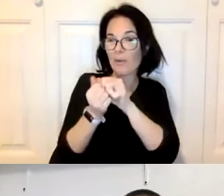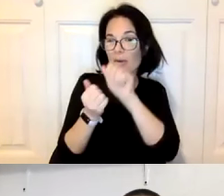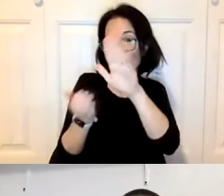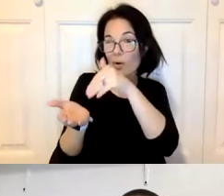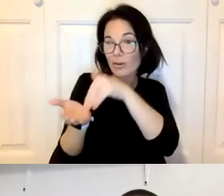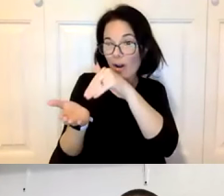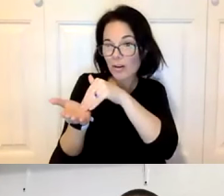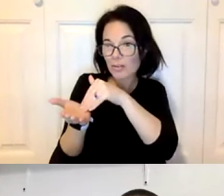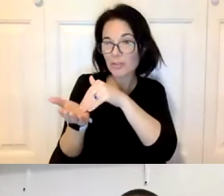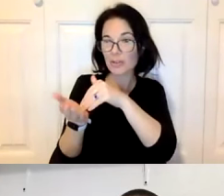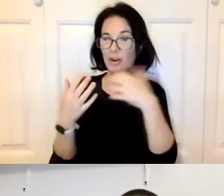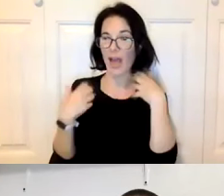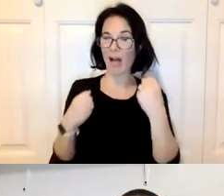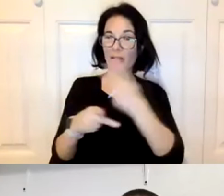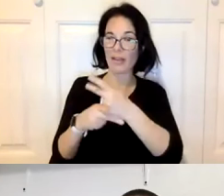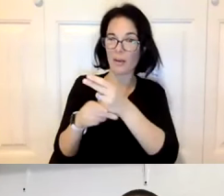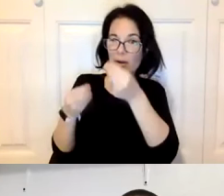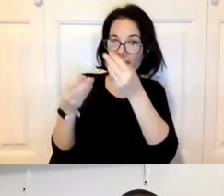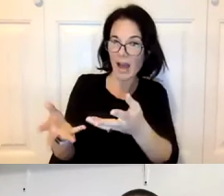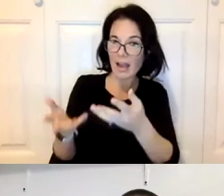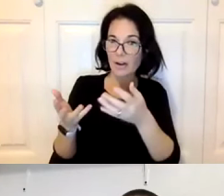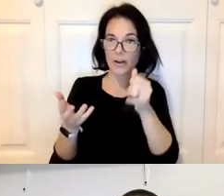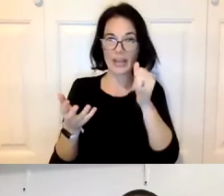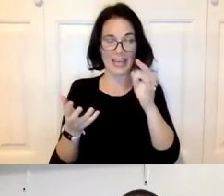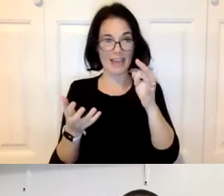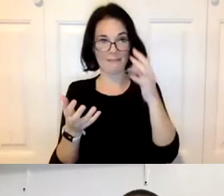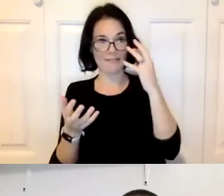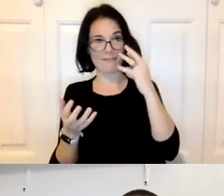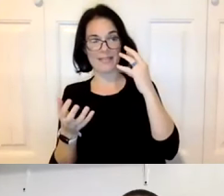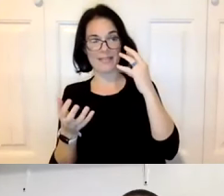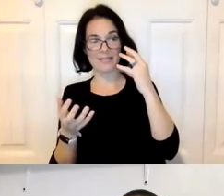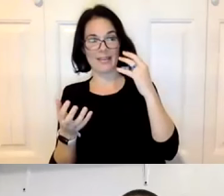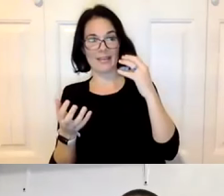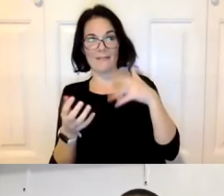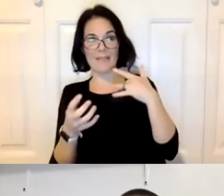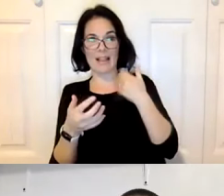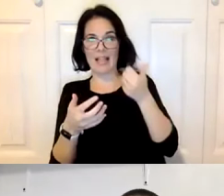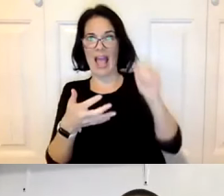if you're experiencing any of these things and they can give guidance on what to do next.